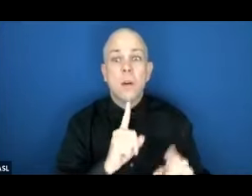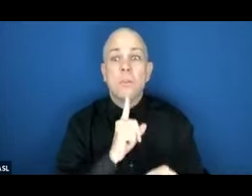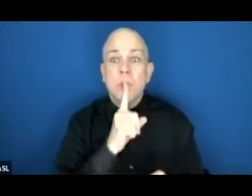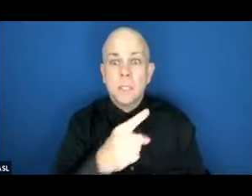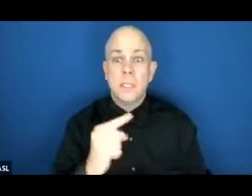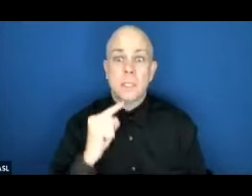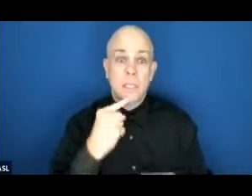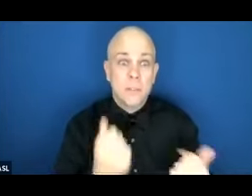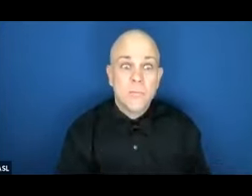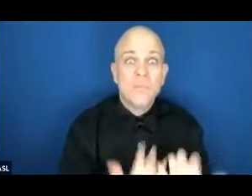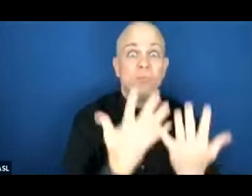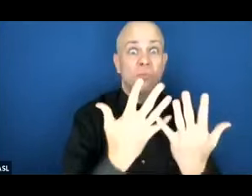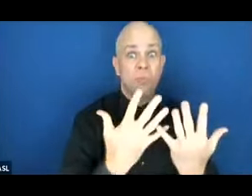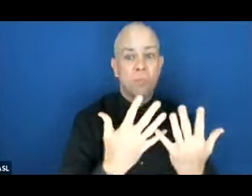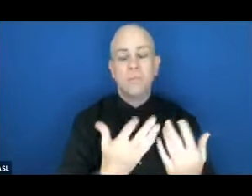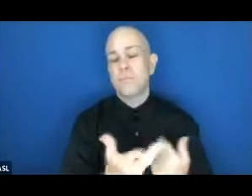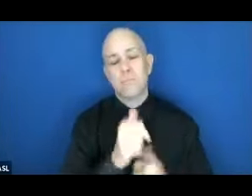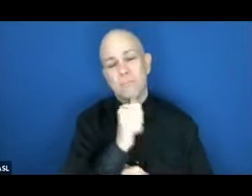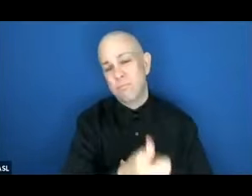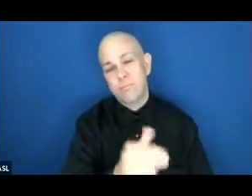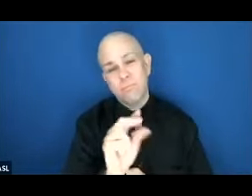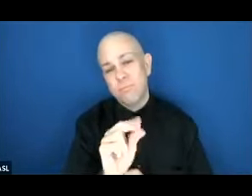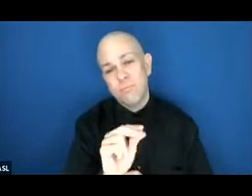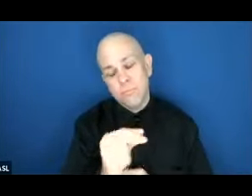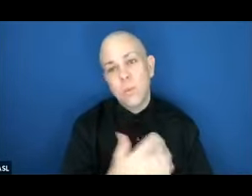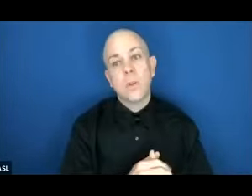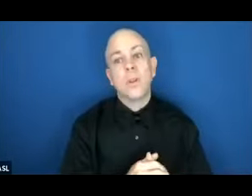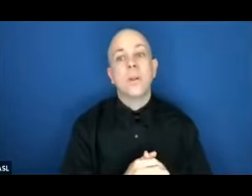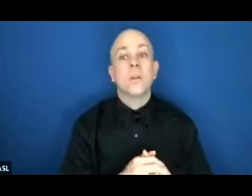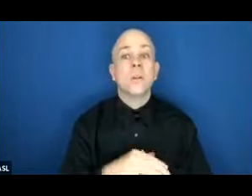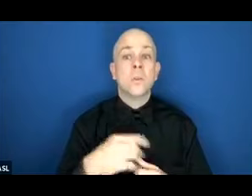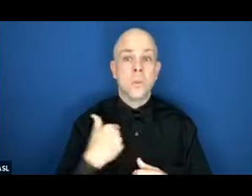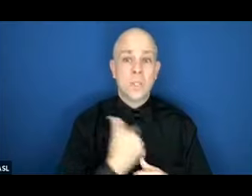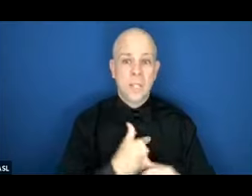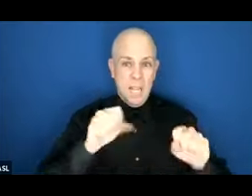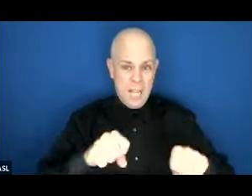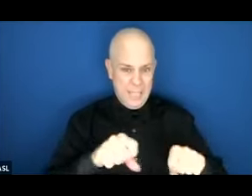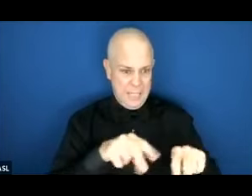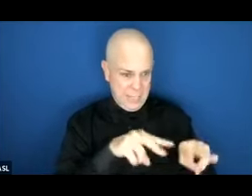us to do is really concentrate some of our efforts in those areas to be able to make sure